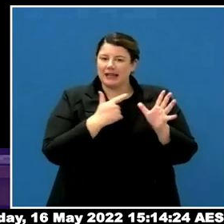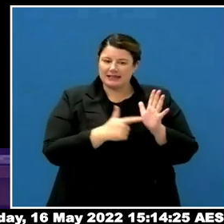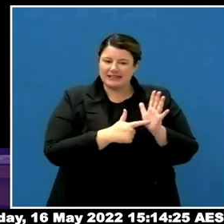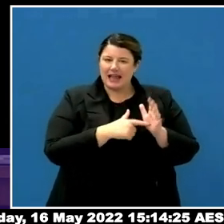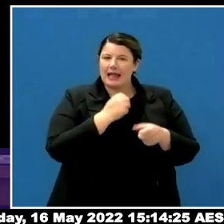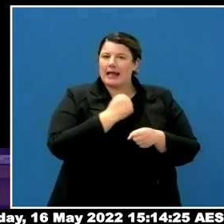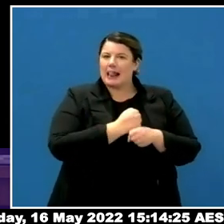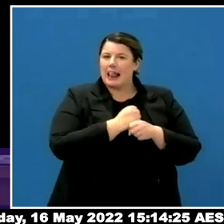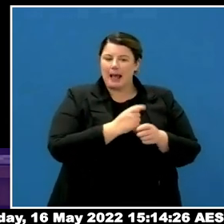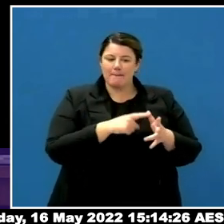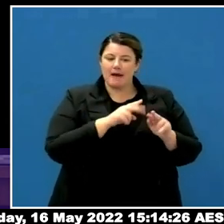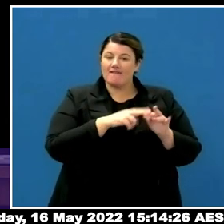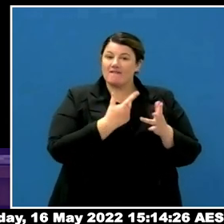Yes. Alright.